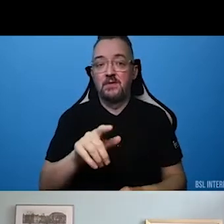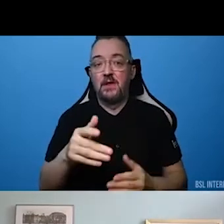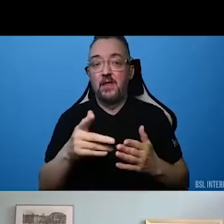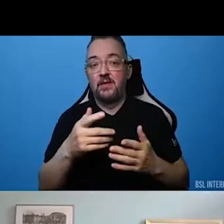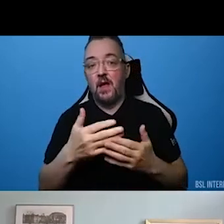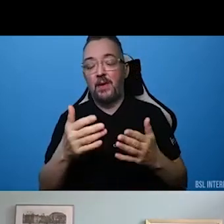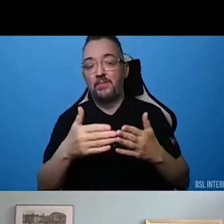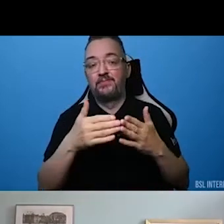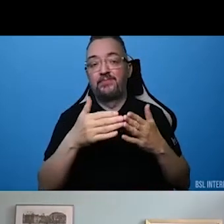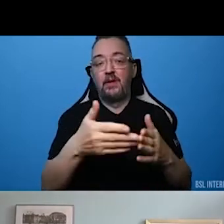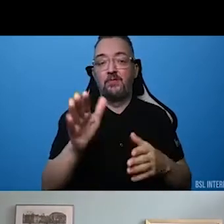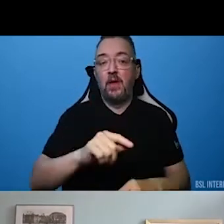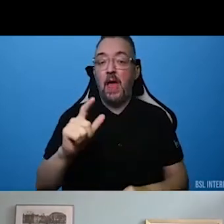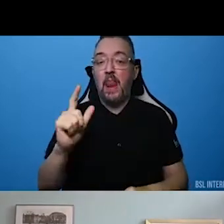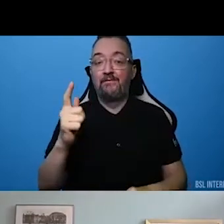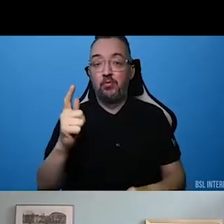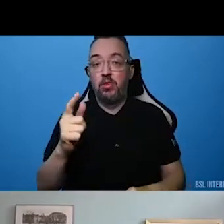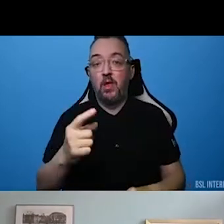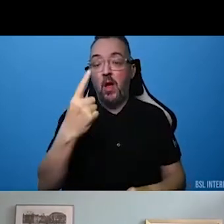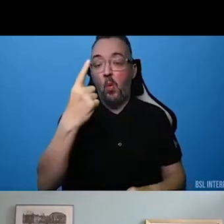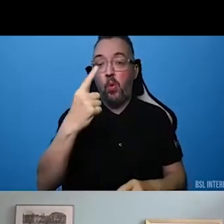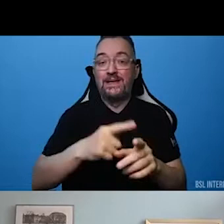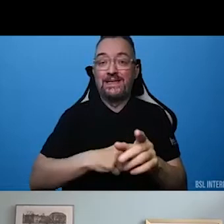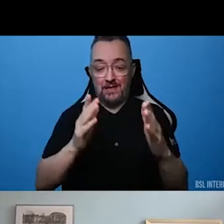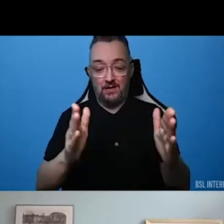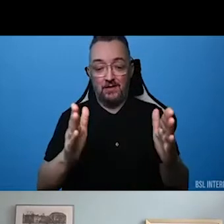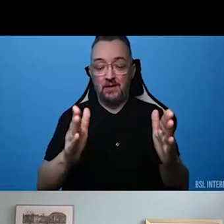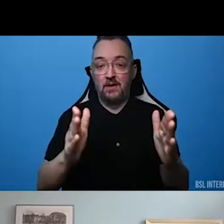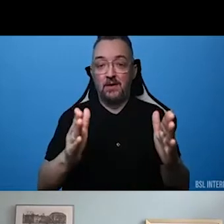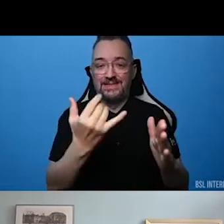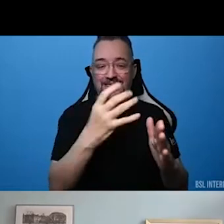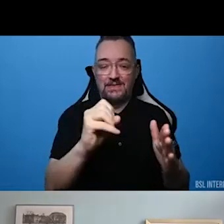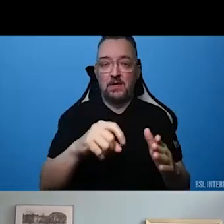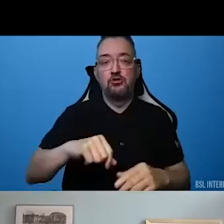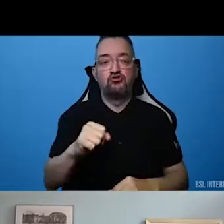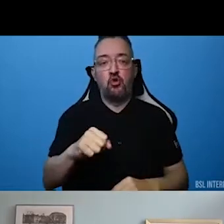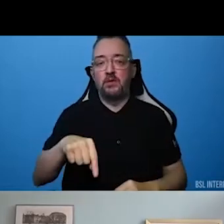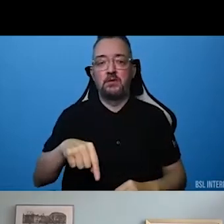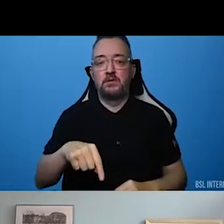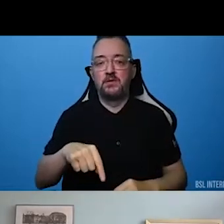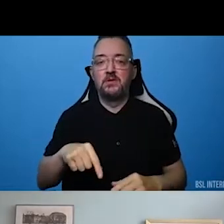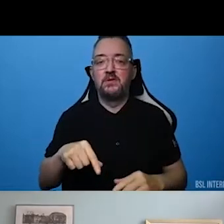they sent out from Liverpool in one single year in the 1740s So that comparatively smaller number